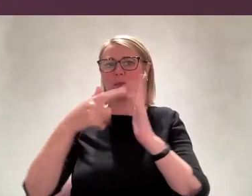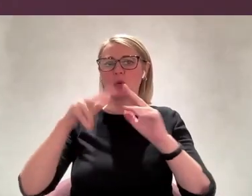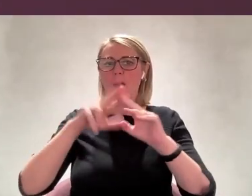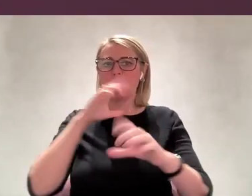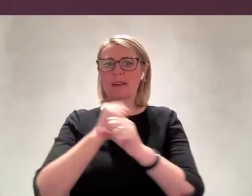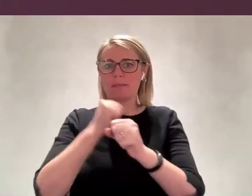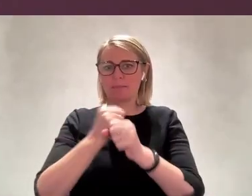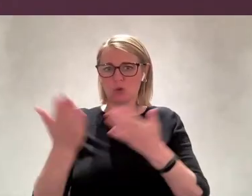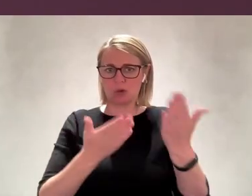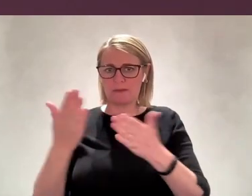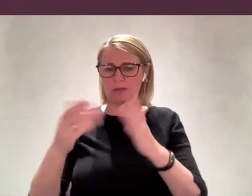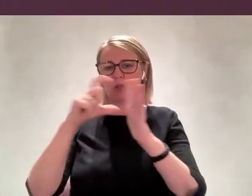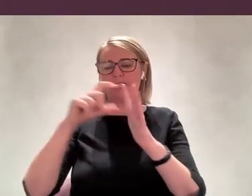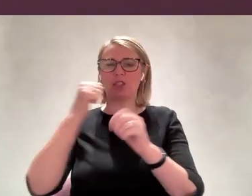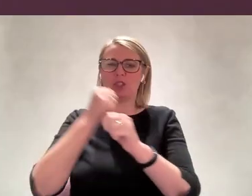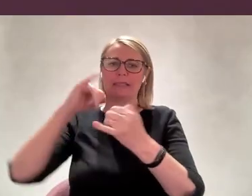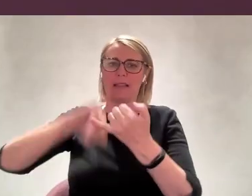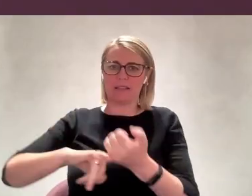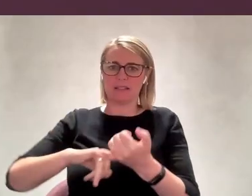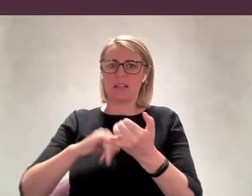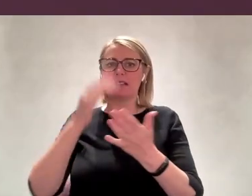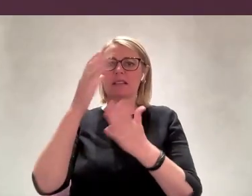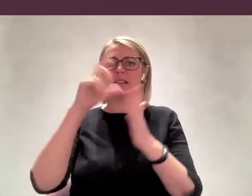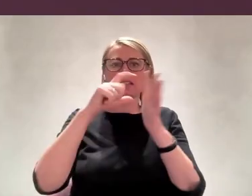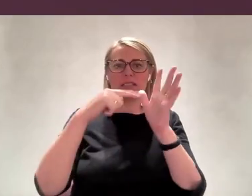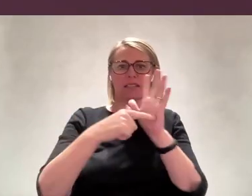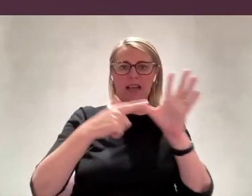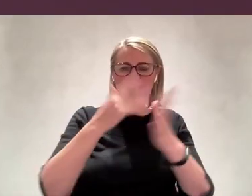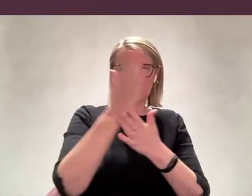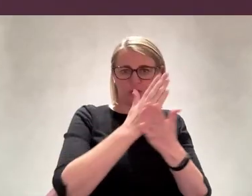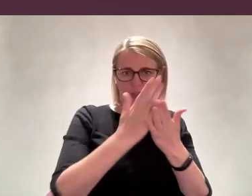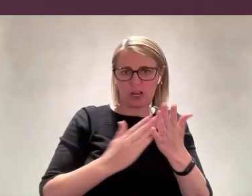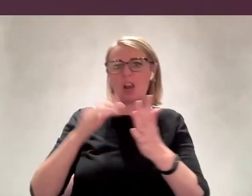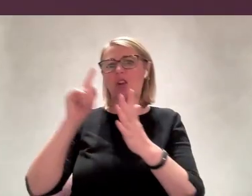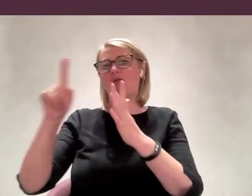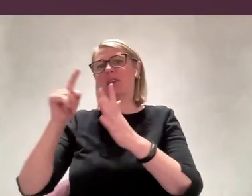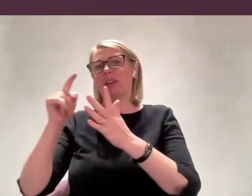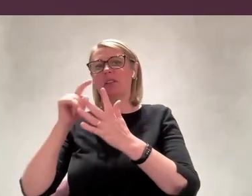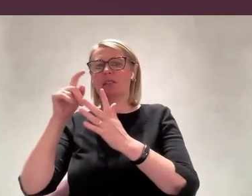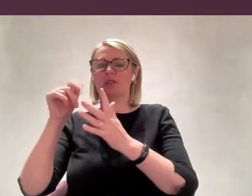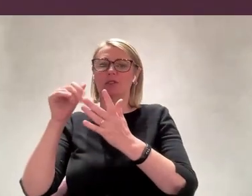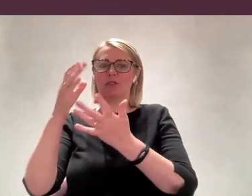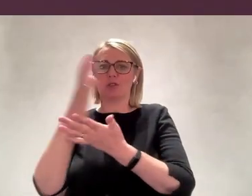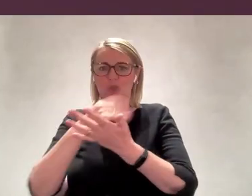Services or DGS covers data sharing, cybersecurity and AI policy.